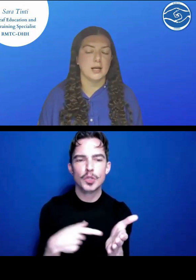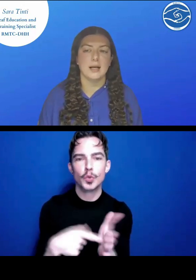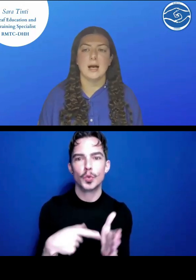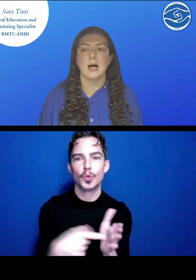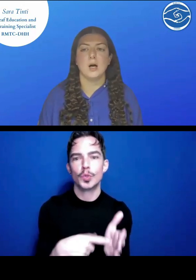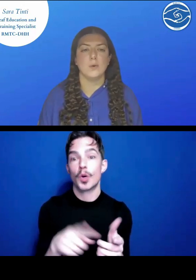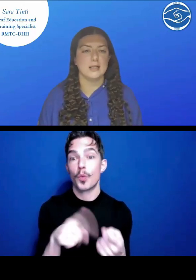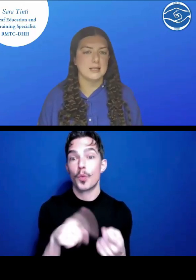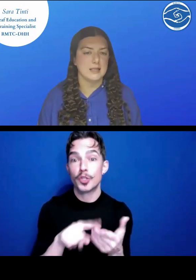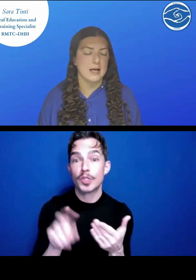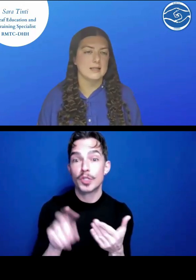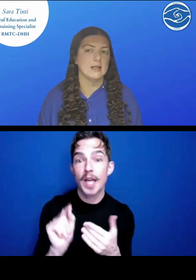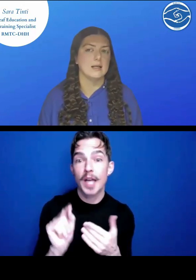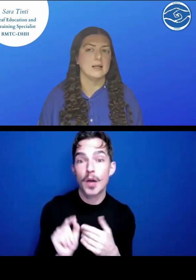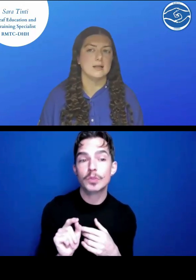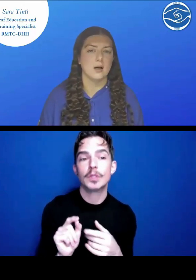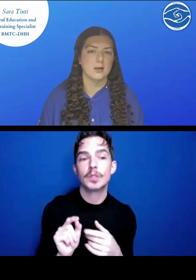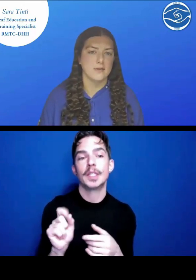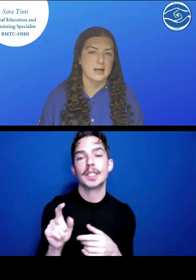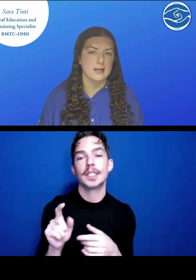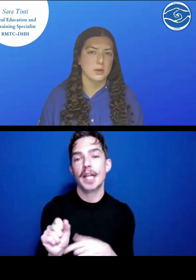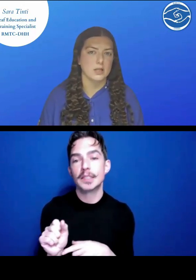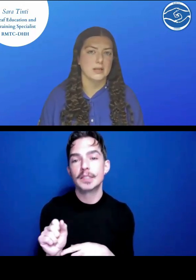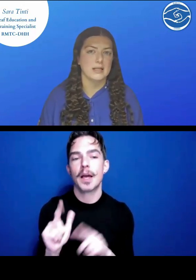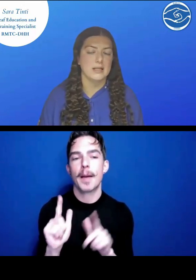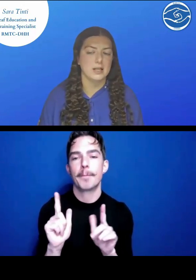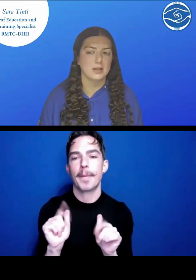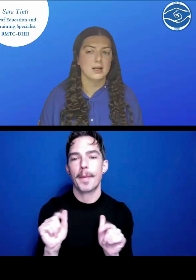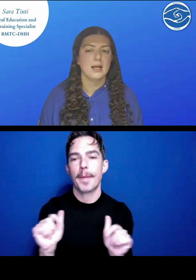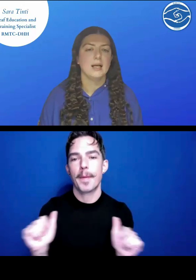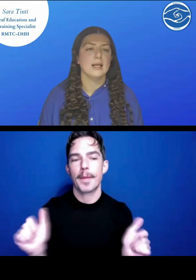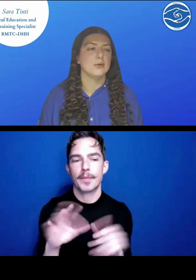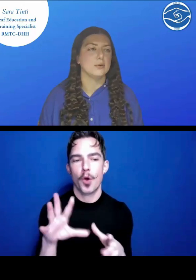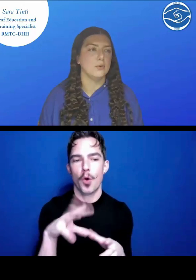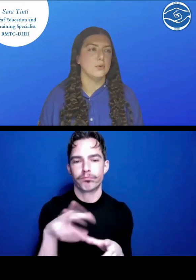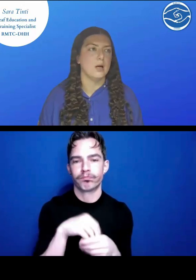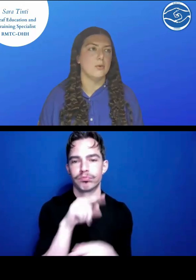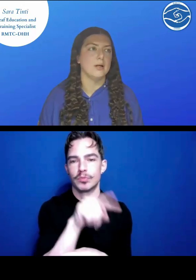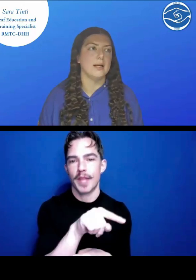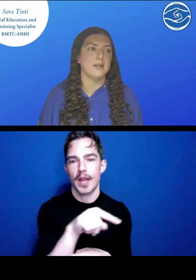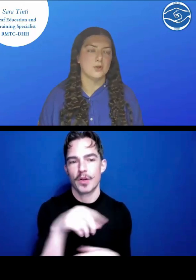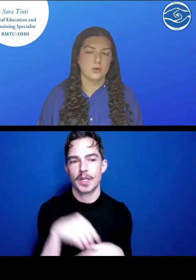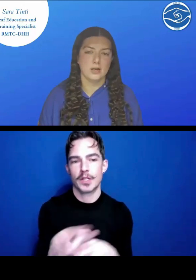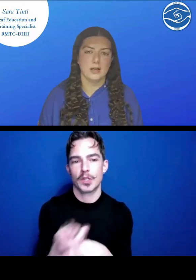you check it out, what the status is. All of that is going to be here in your loan library history.